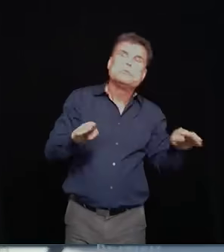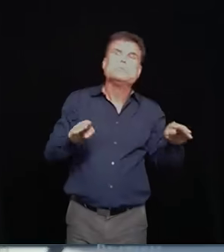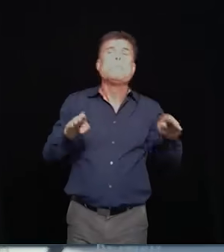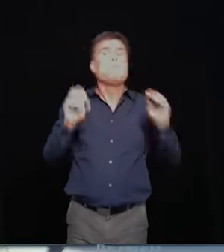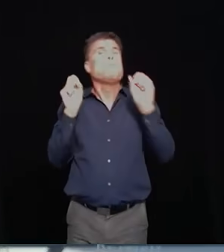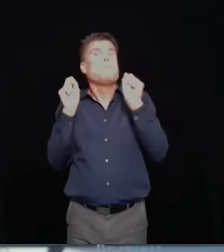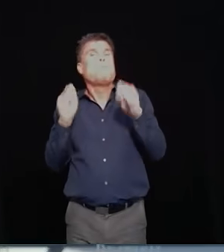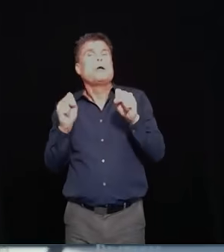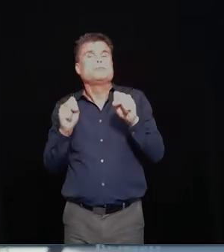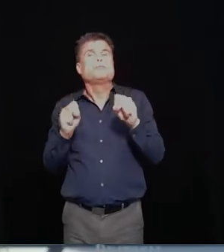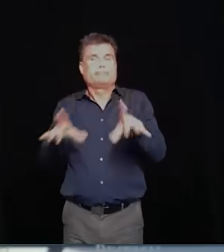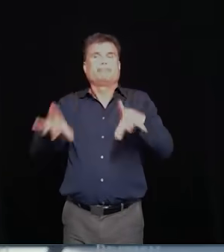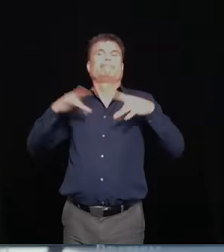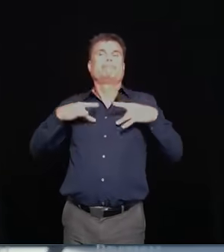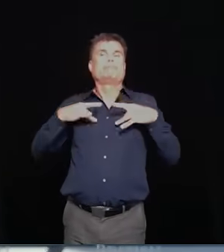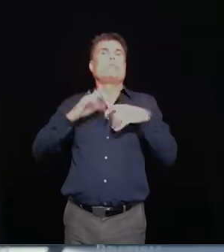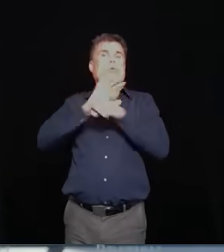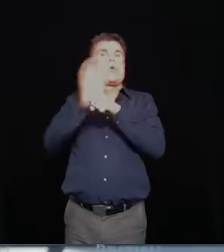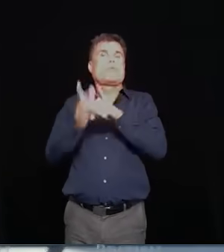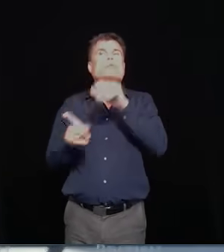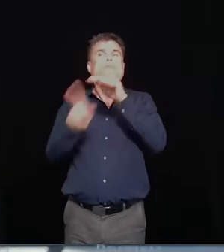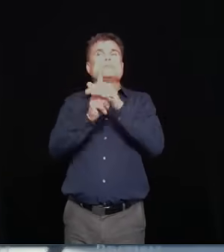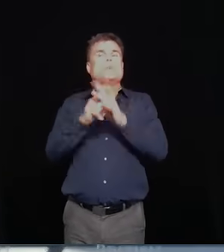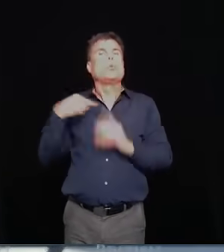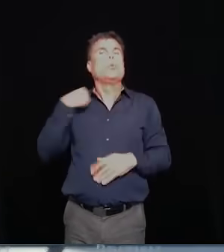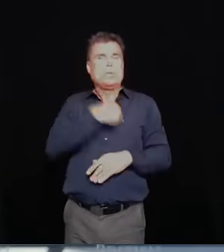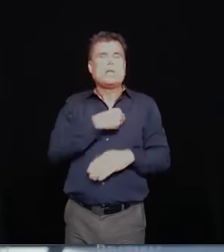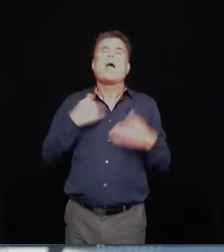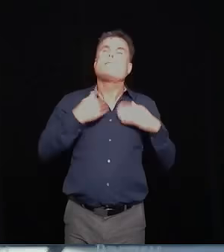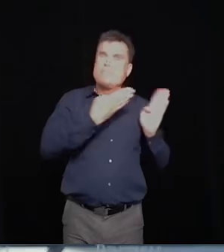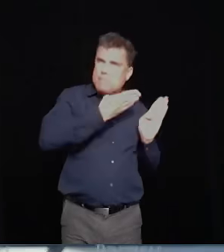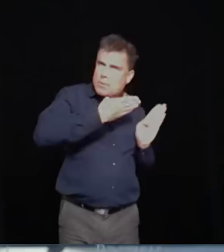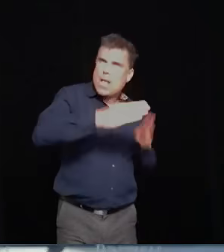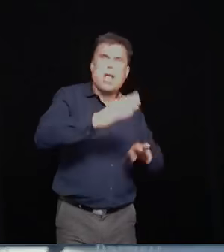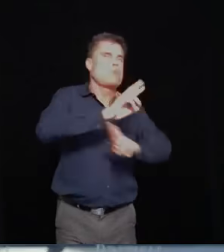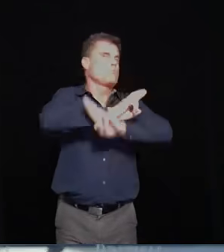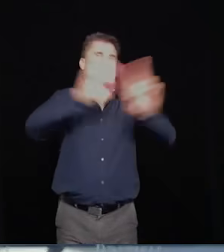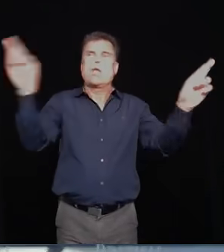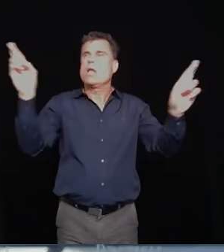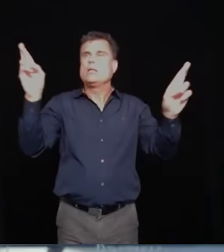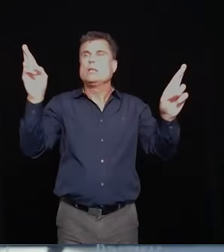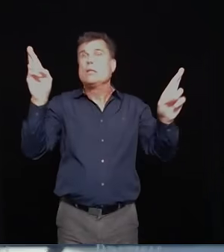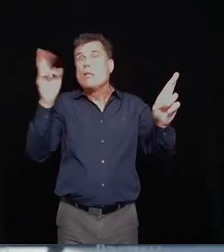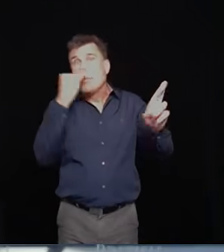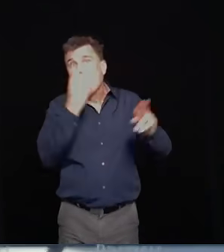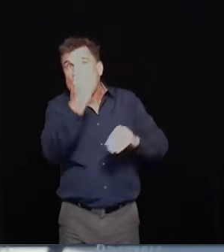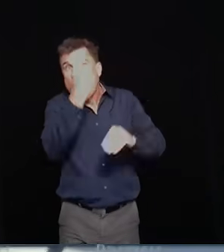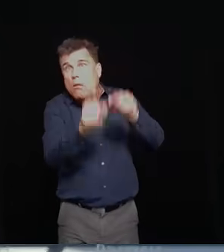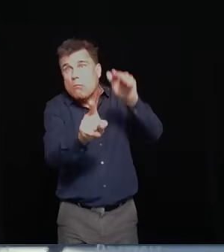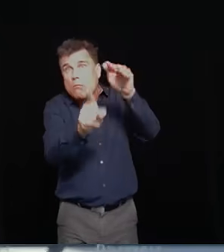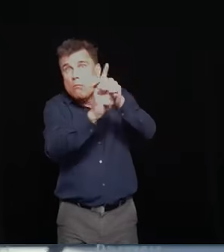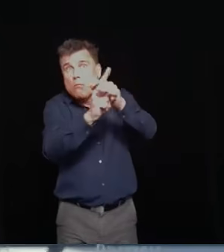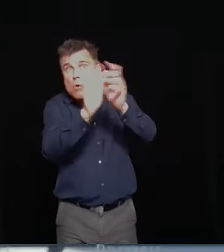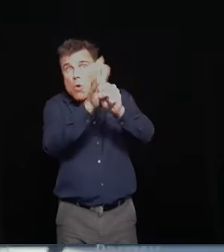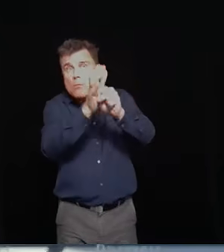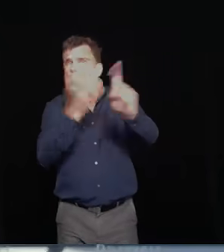facials or an option as well. But we also want to make sure that we have